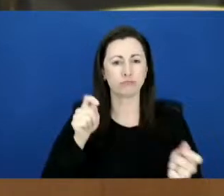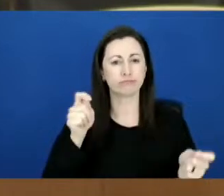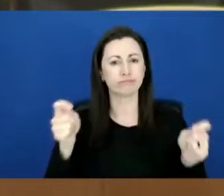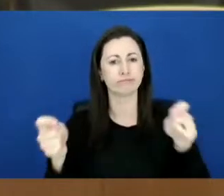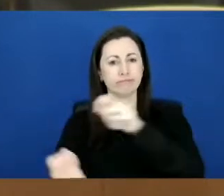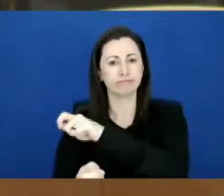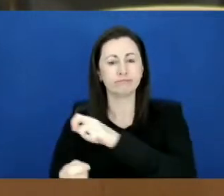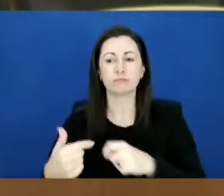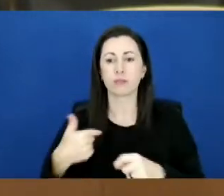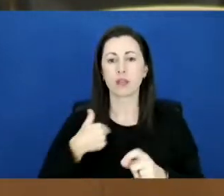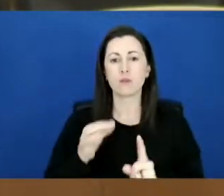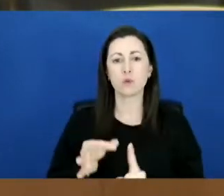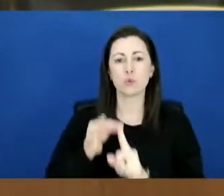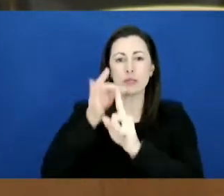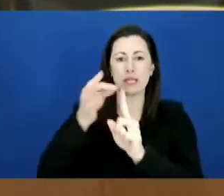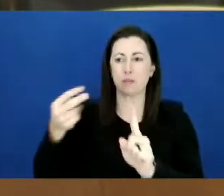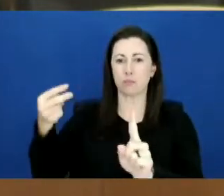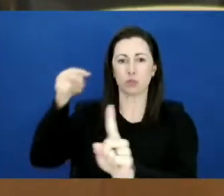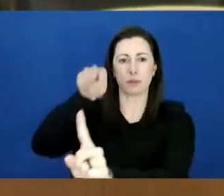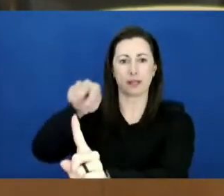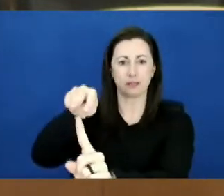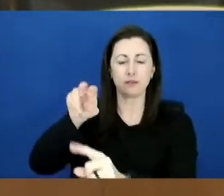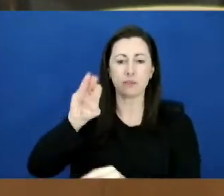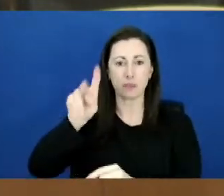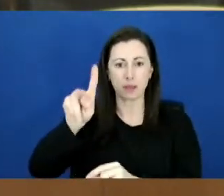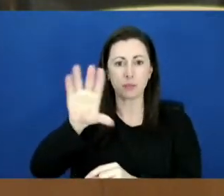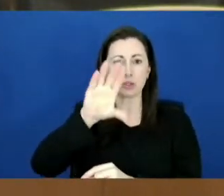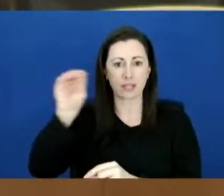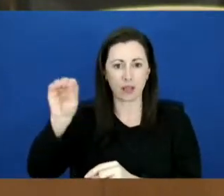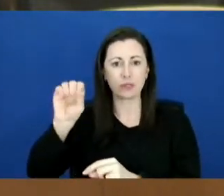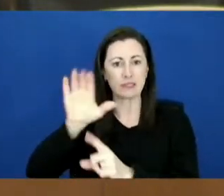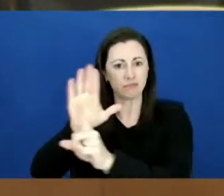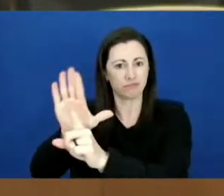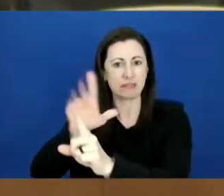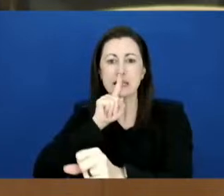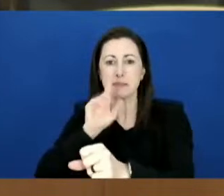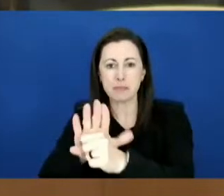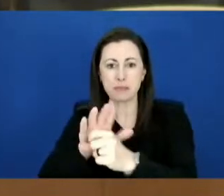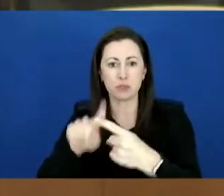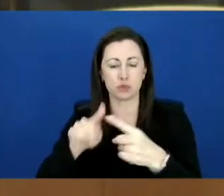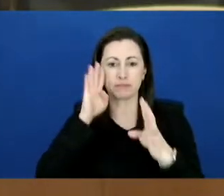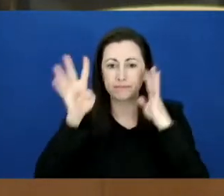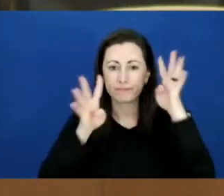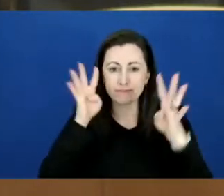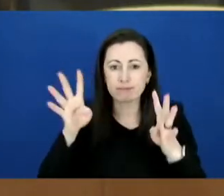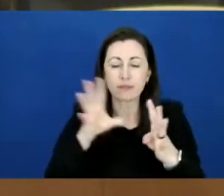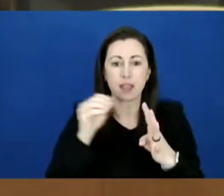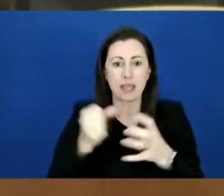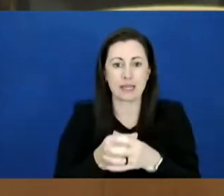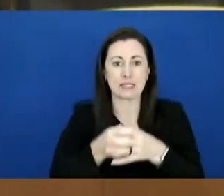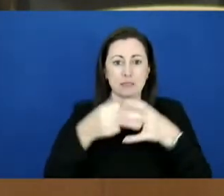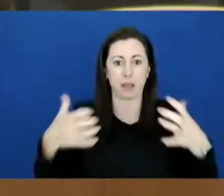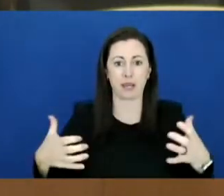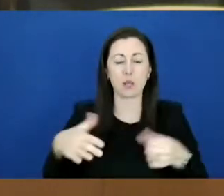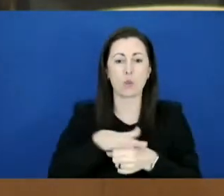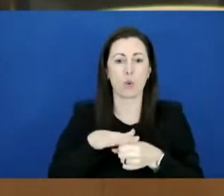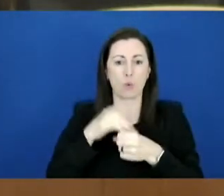OVER THE YEARS AS MY ROLE CHANGED, I'VE HAD UNIQUE BIRD'S